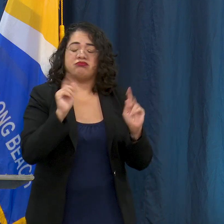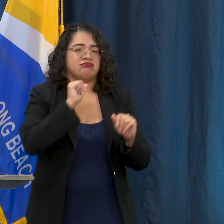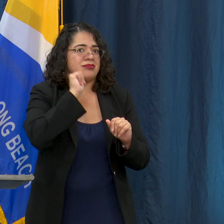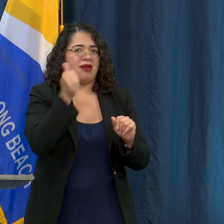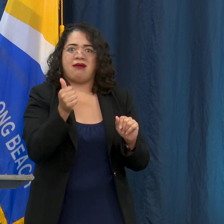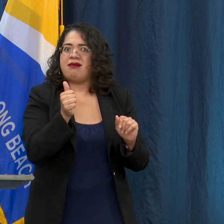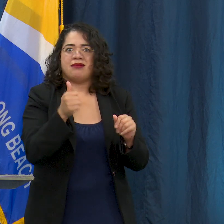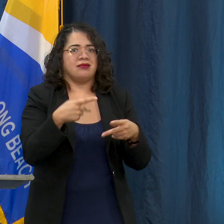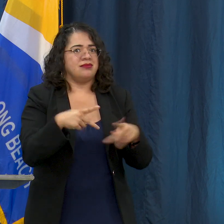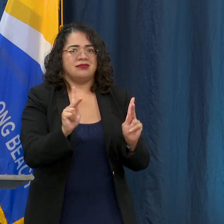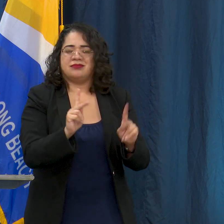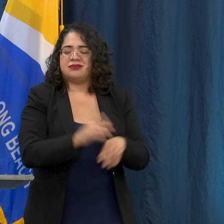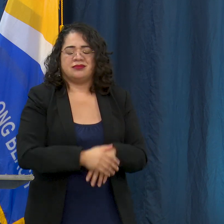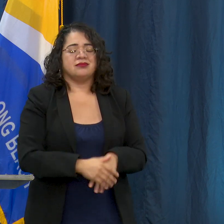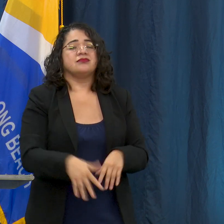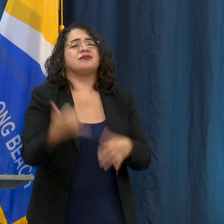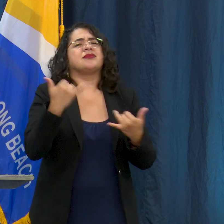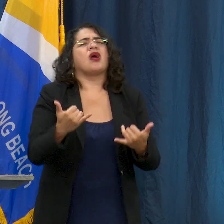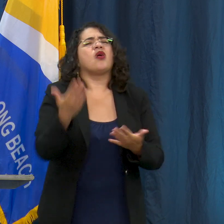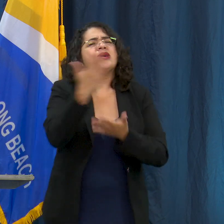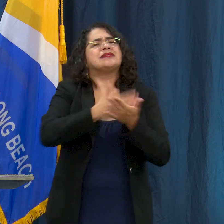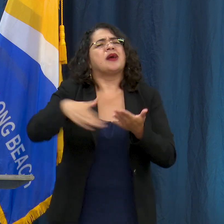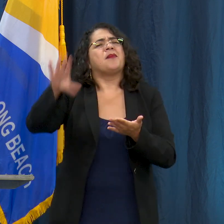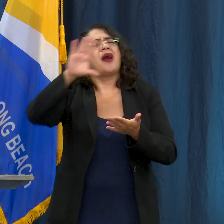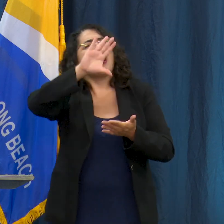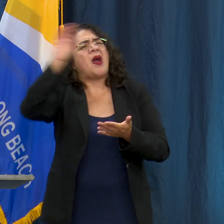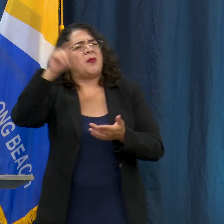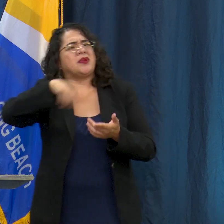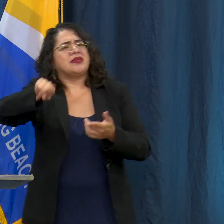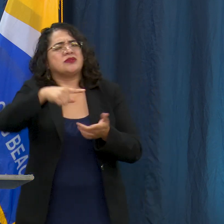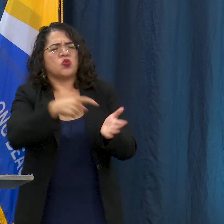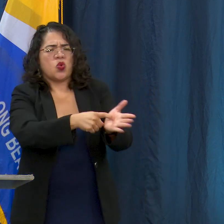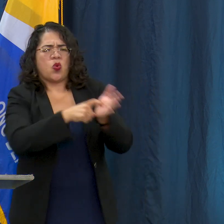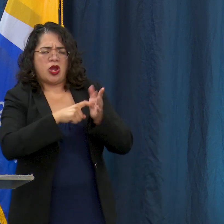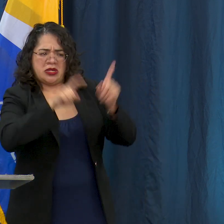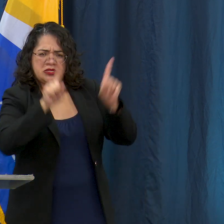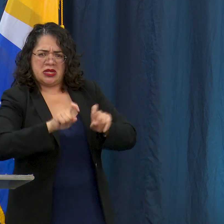requiring testing to return to work. We've been getting reports that some